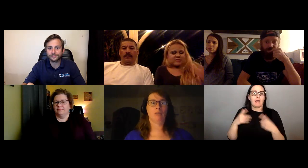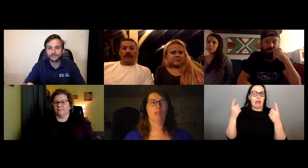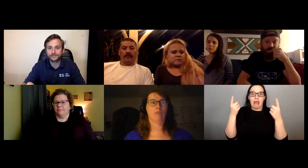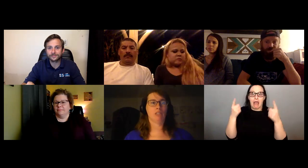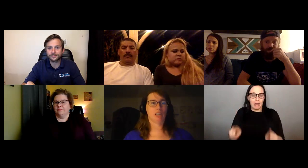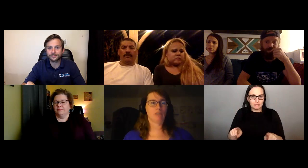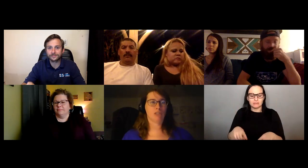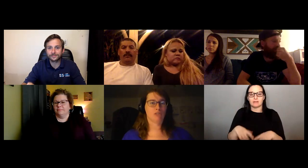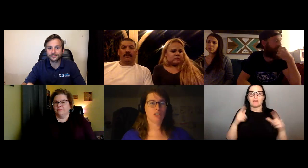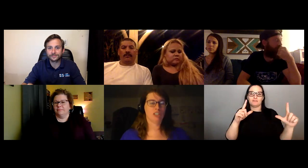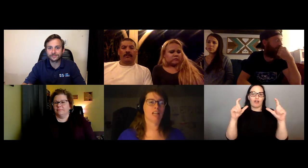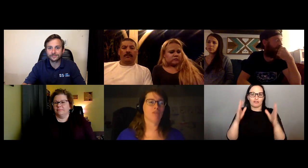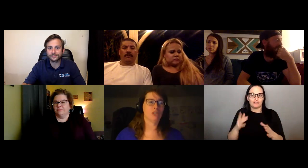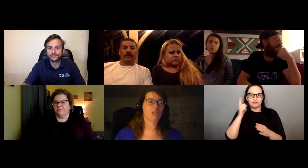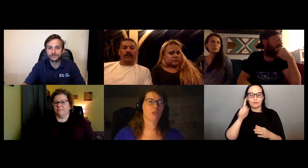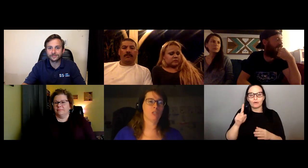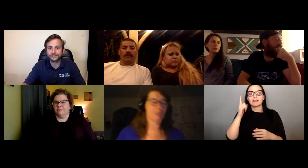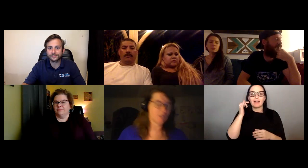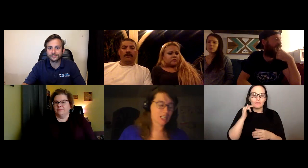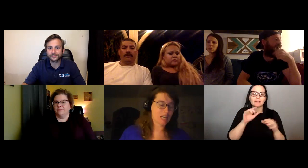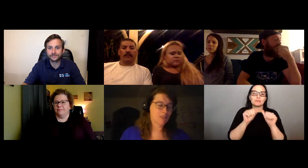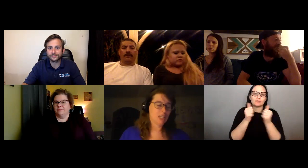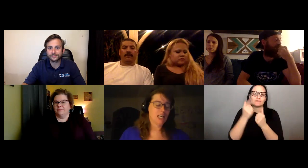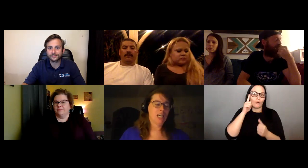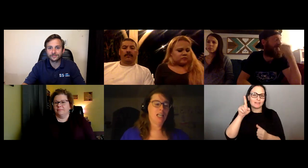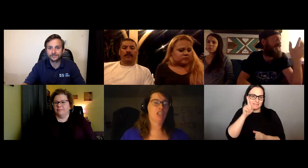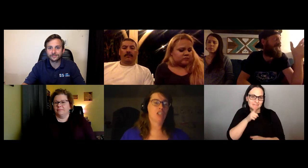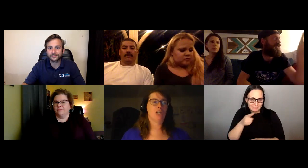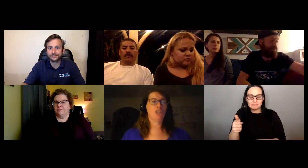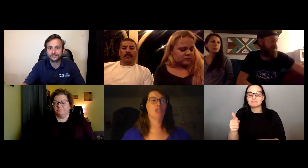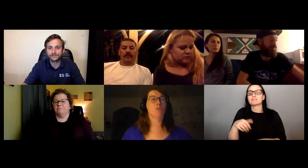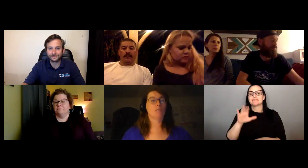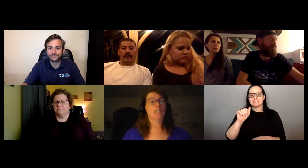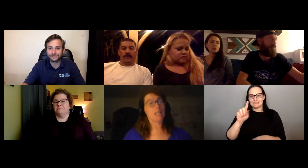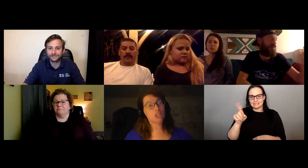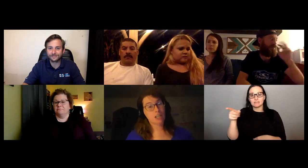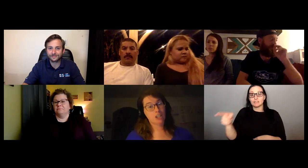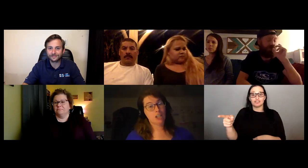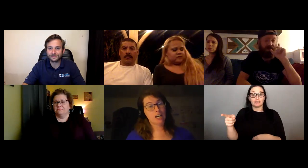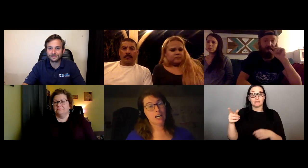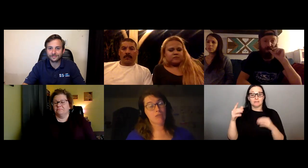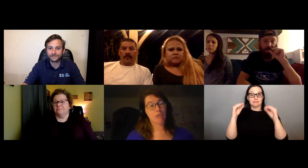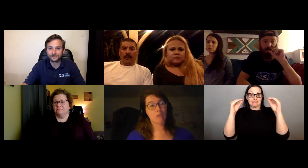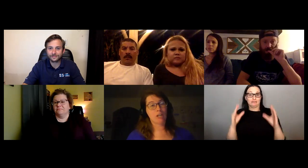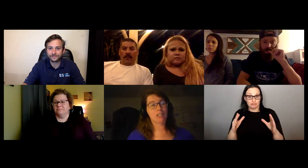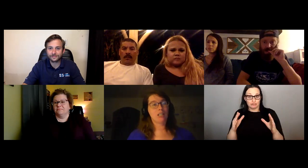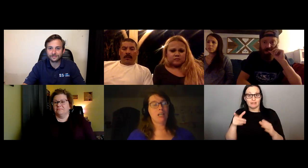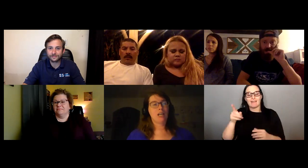photographers for the california association of the deaf